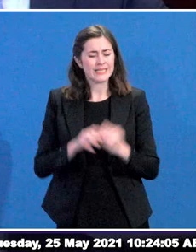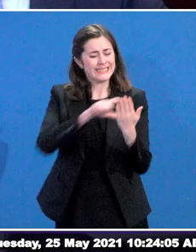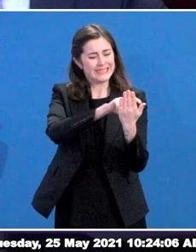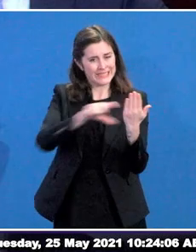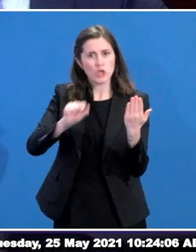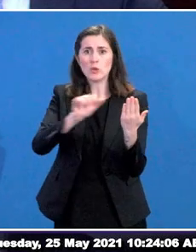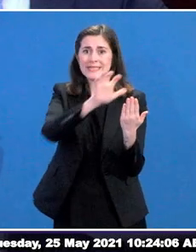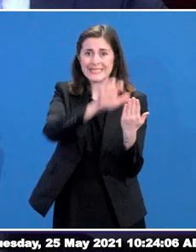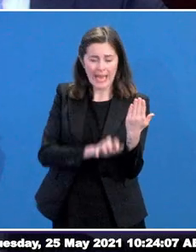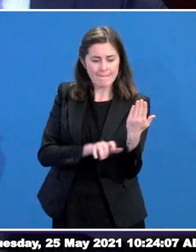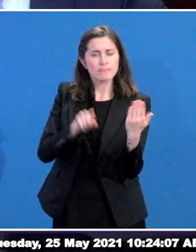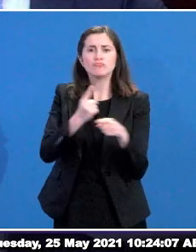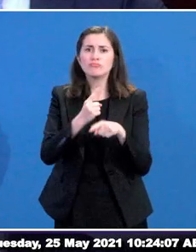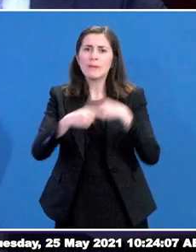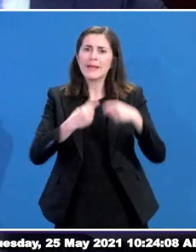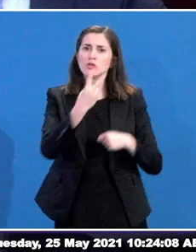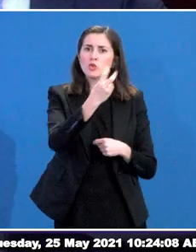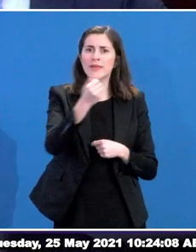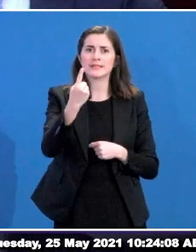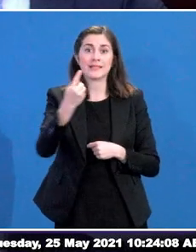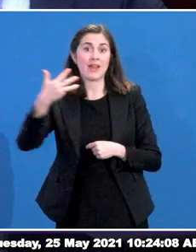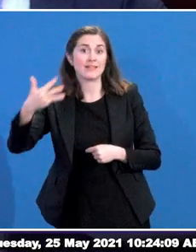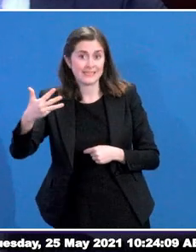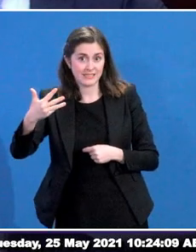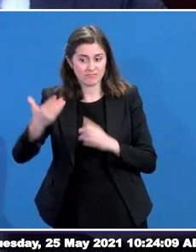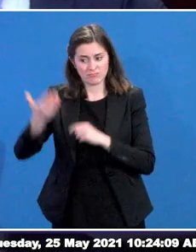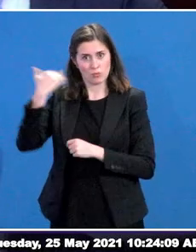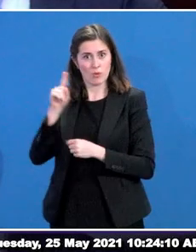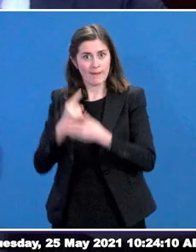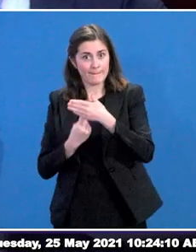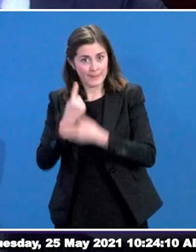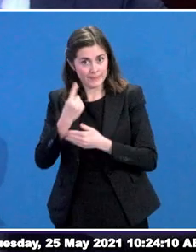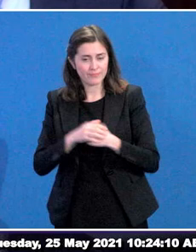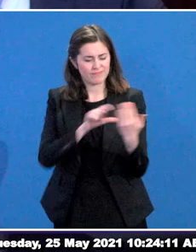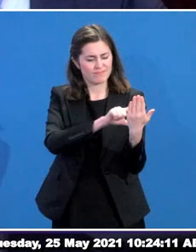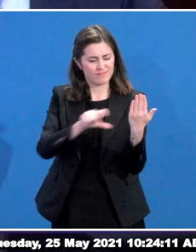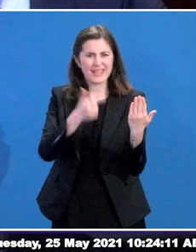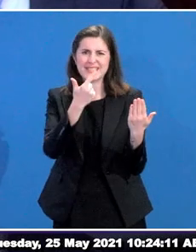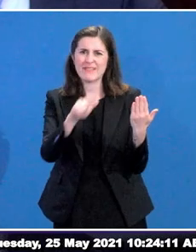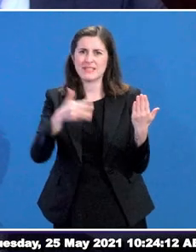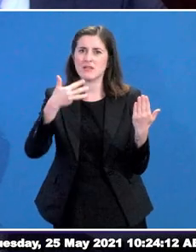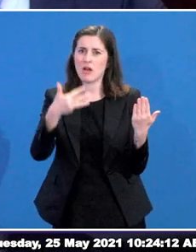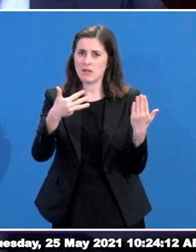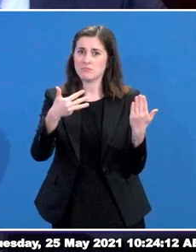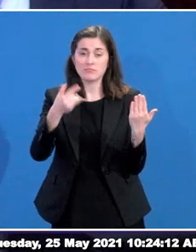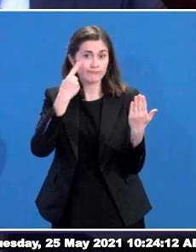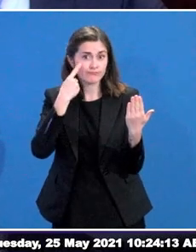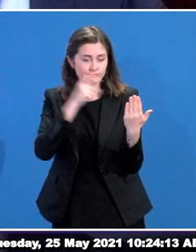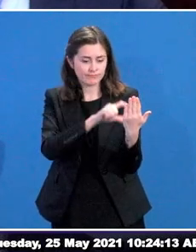in 2019. And this is at paragraph 79. So can I take you up to 79 commissioners?